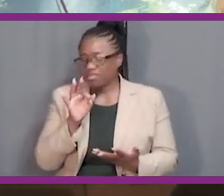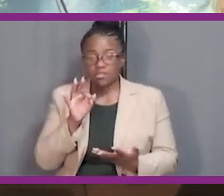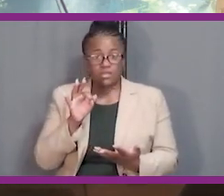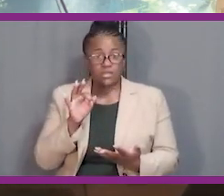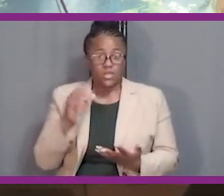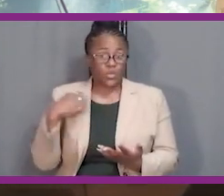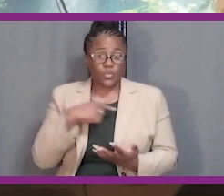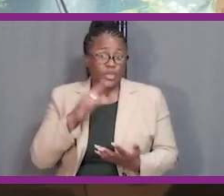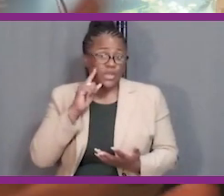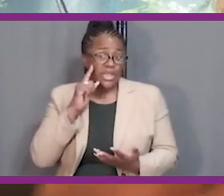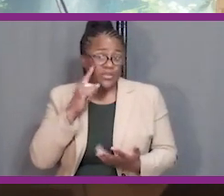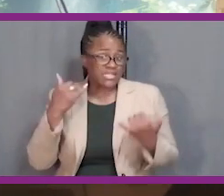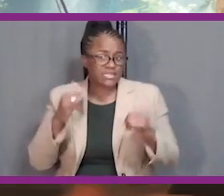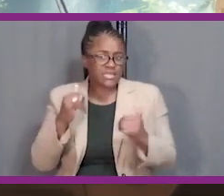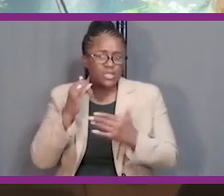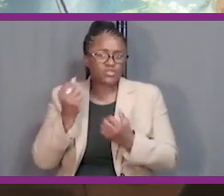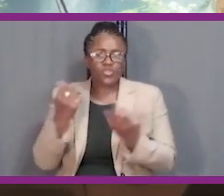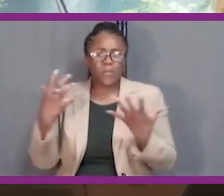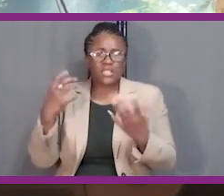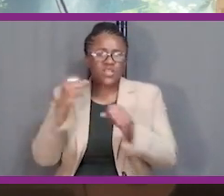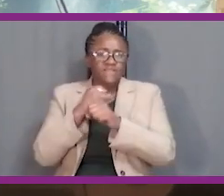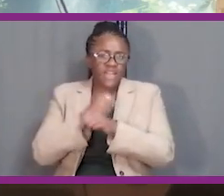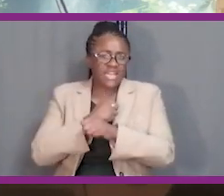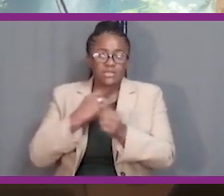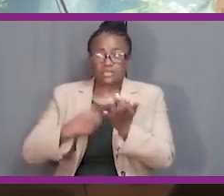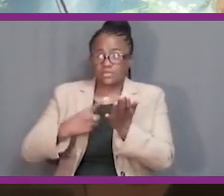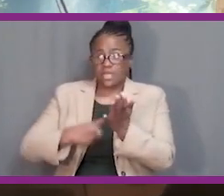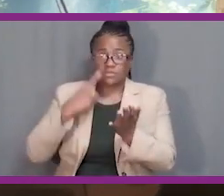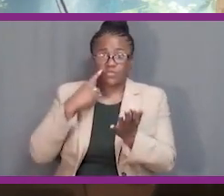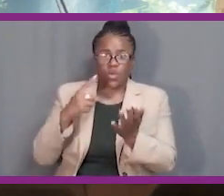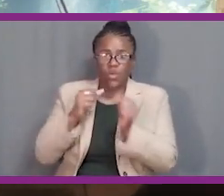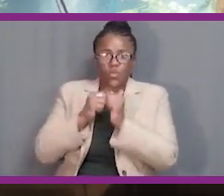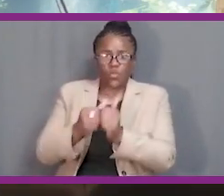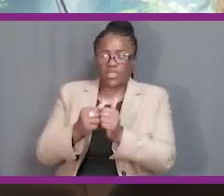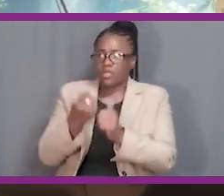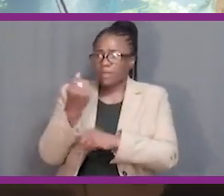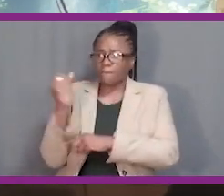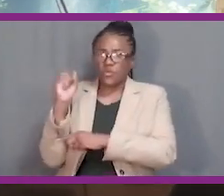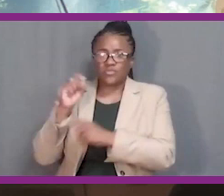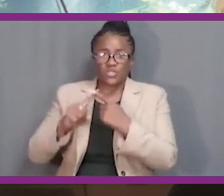movements, to see disability as part, even when we talk about diversity, equity, and inclusion,